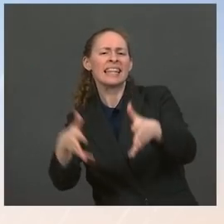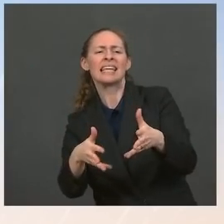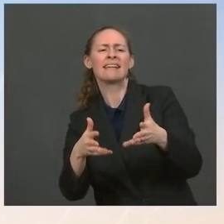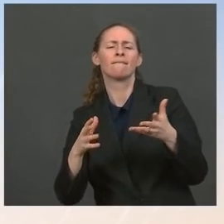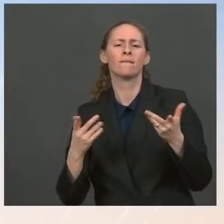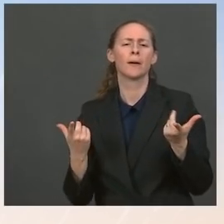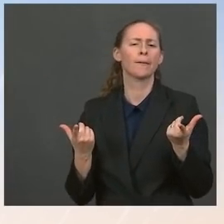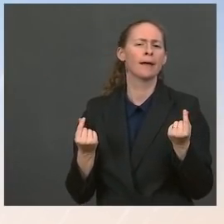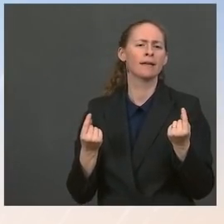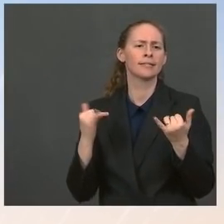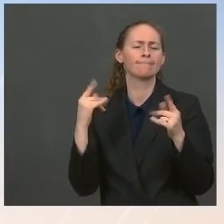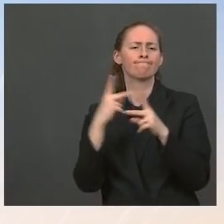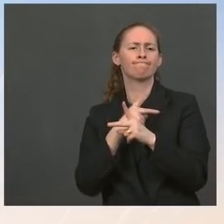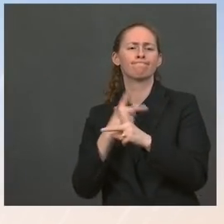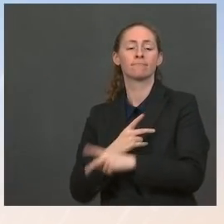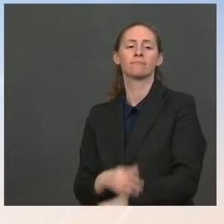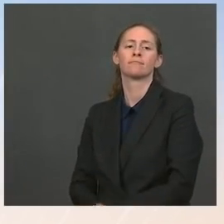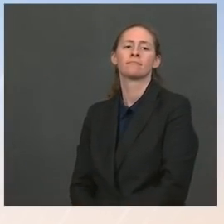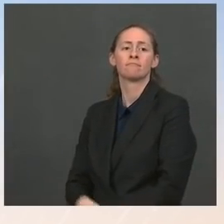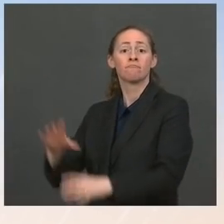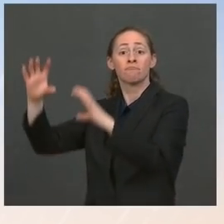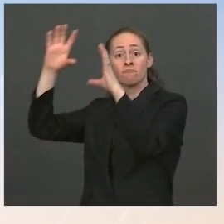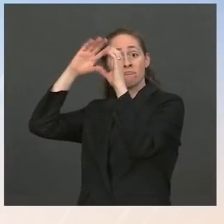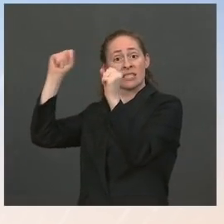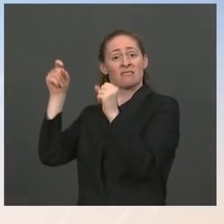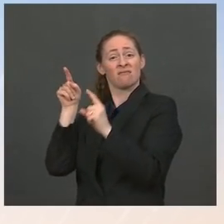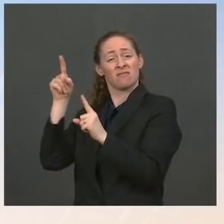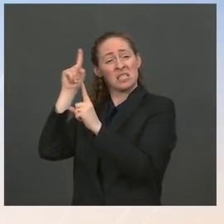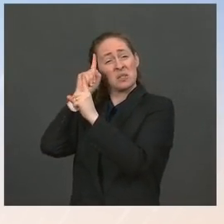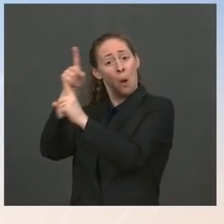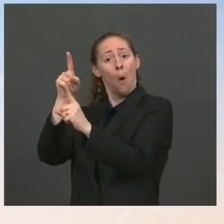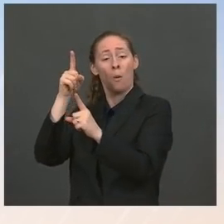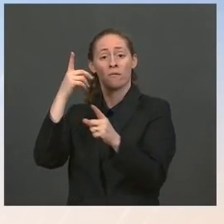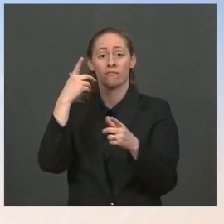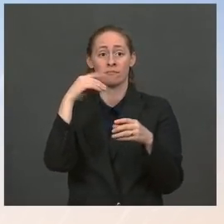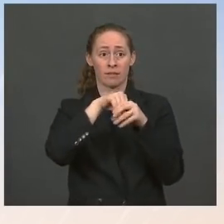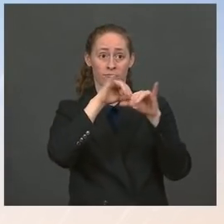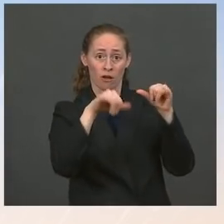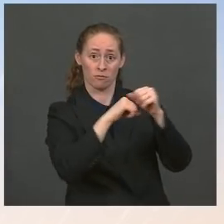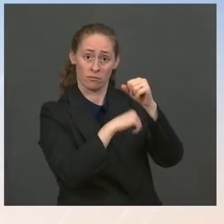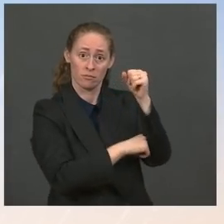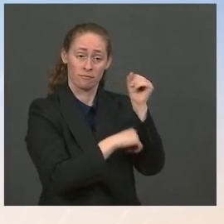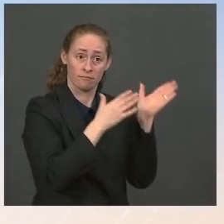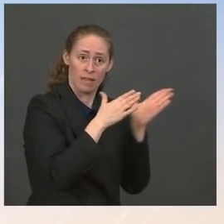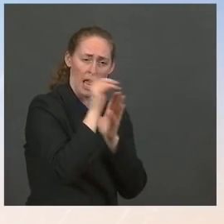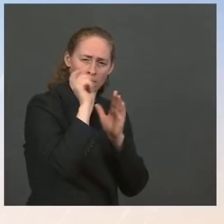potential pipelines very much include -- included must undergo a full and fair review